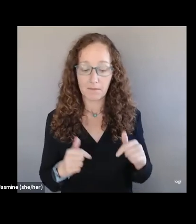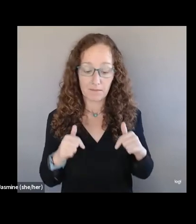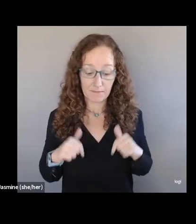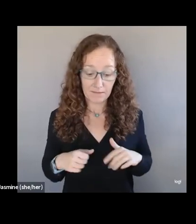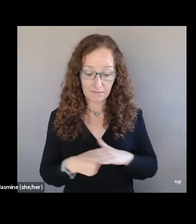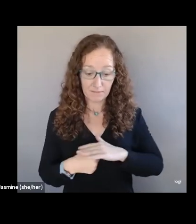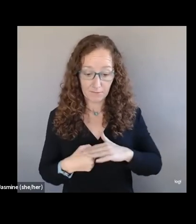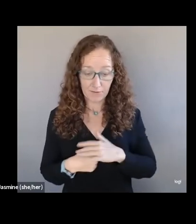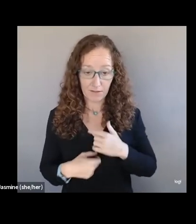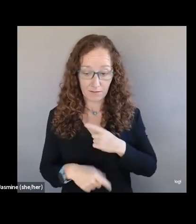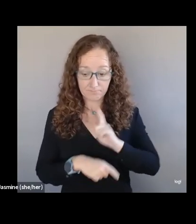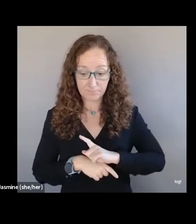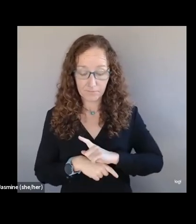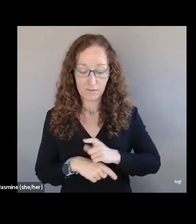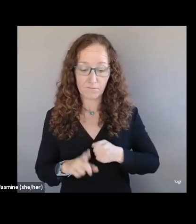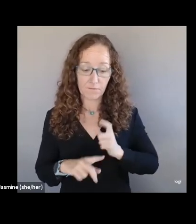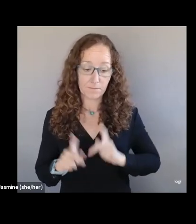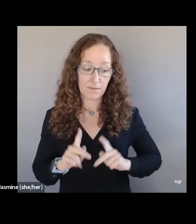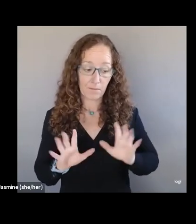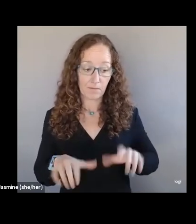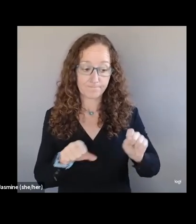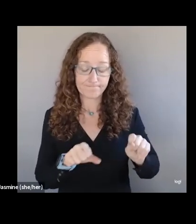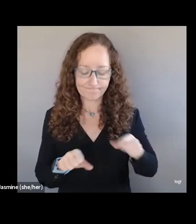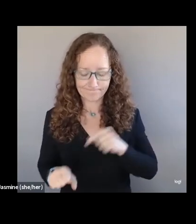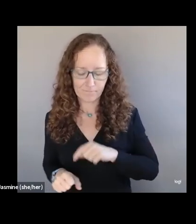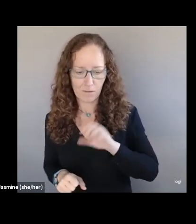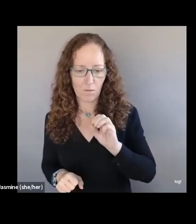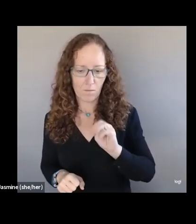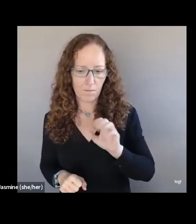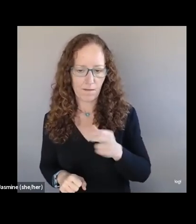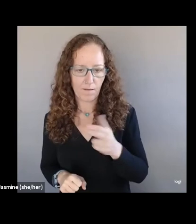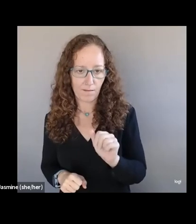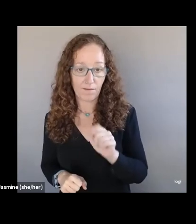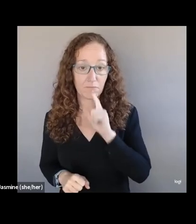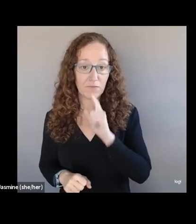Omaha peoples. More specifically my mother's basement, because I